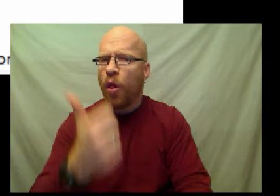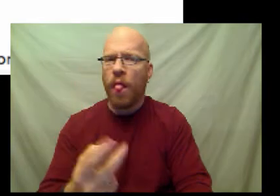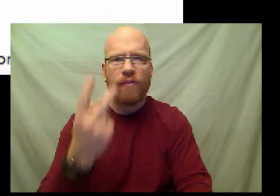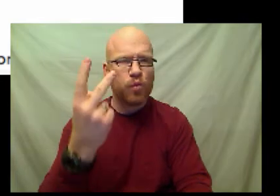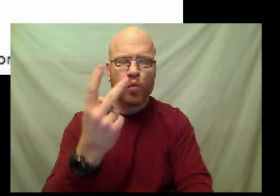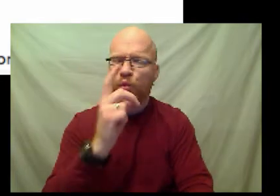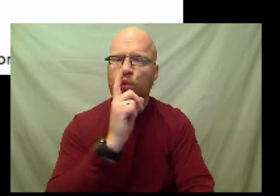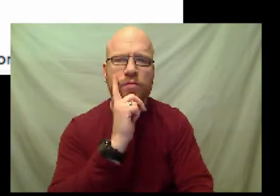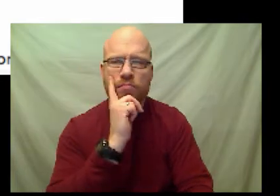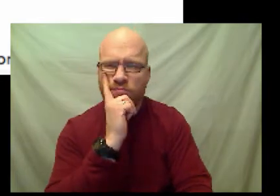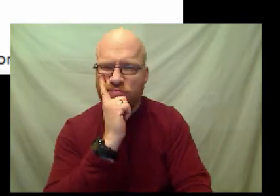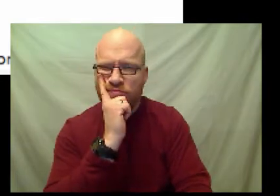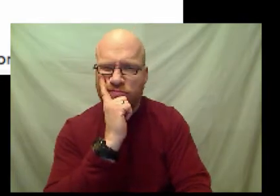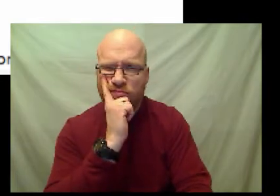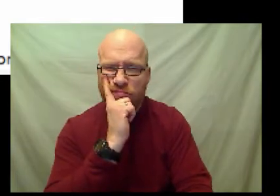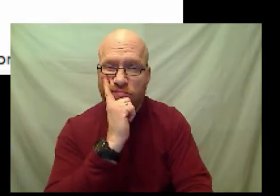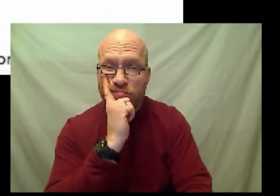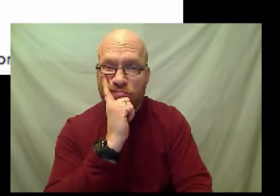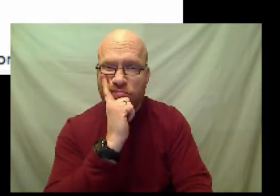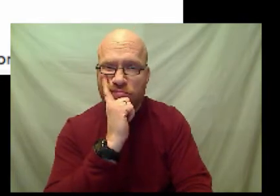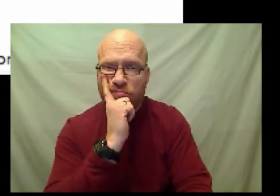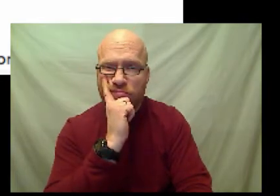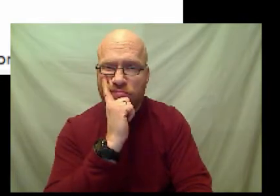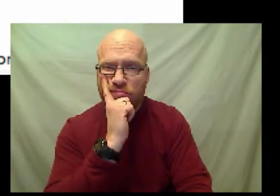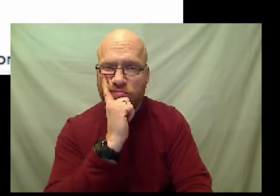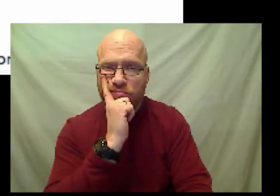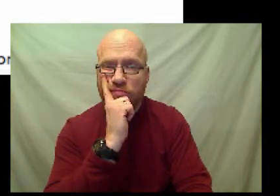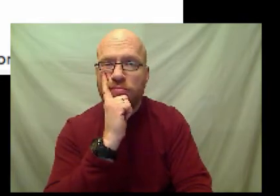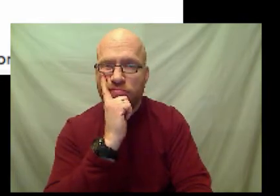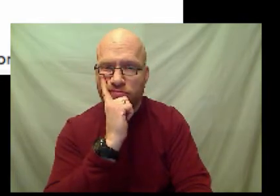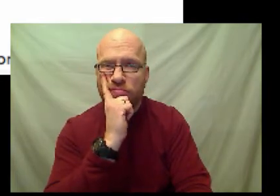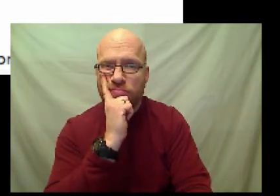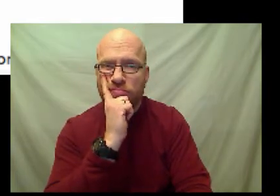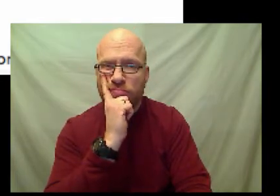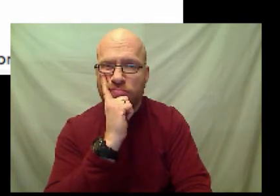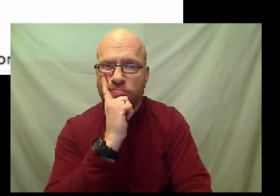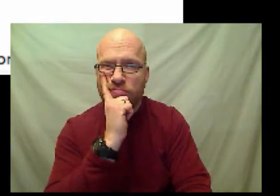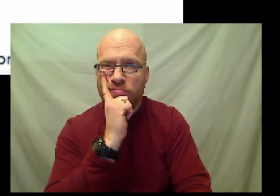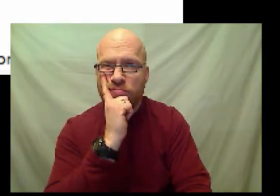Not all of them have a 2, but they all have a 3.